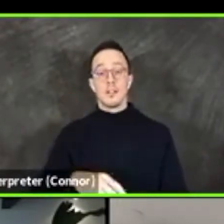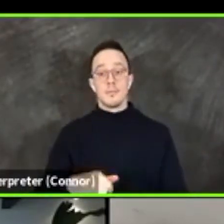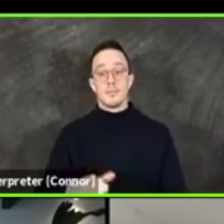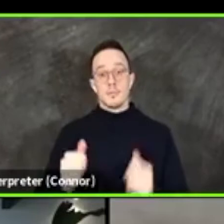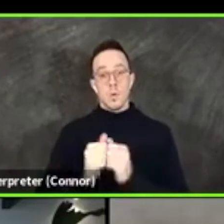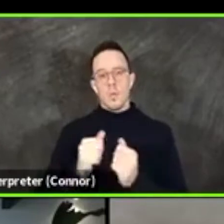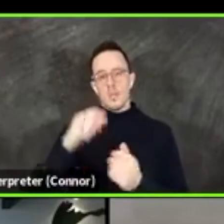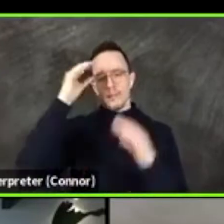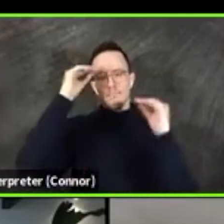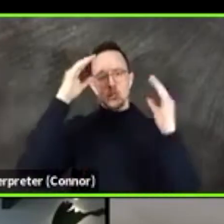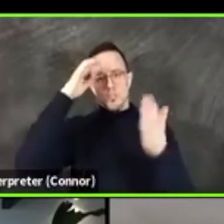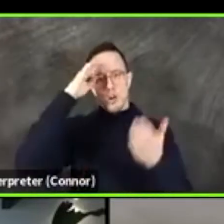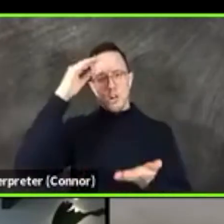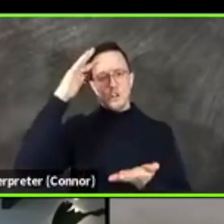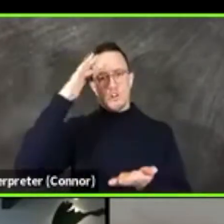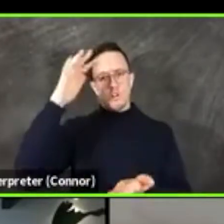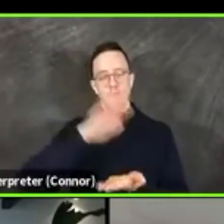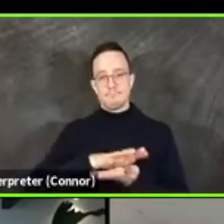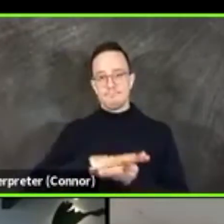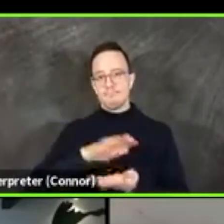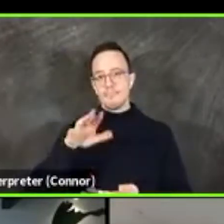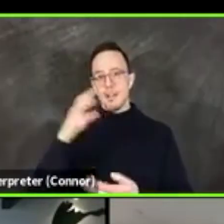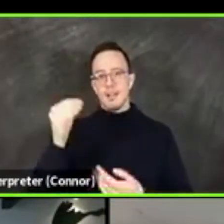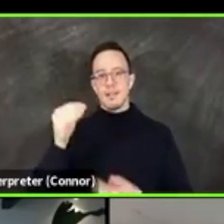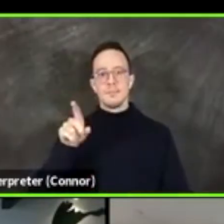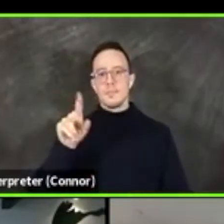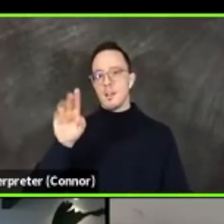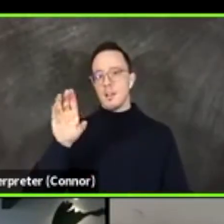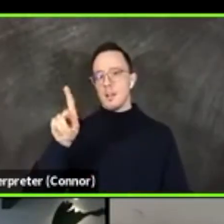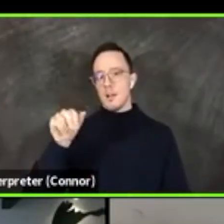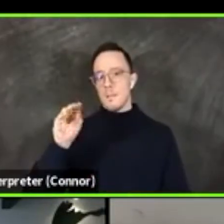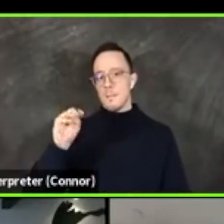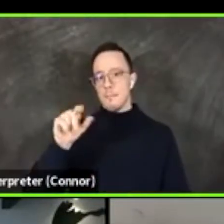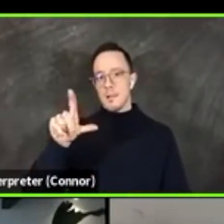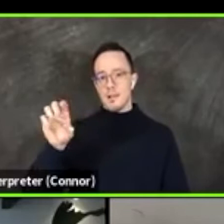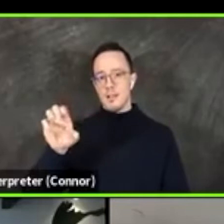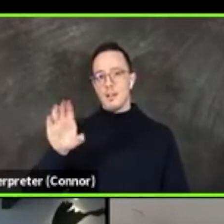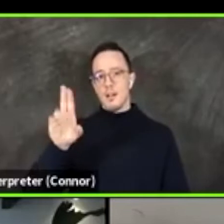CAMILLE USHER, AND WE WERE -- JUST HAVING A TIME,